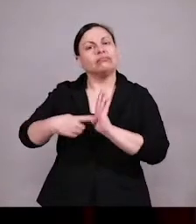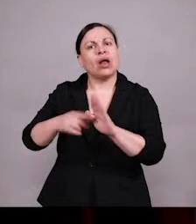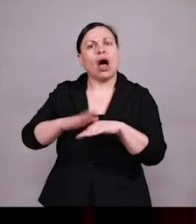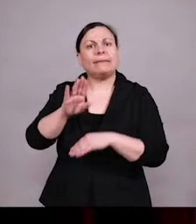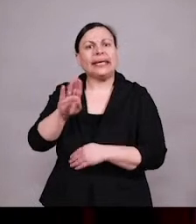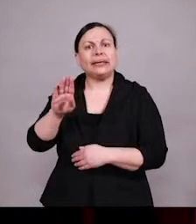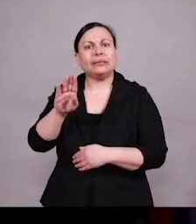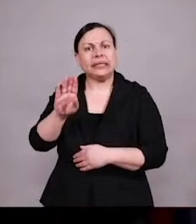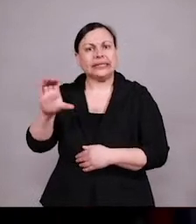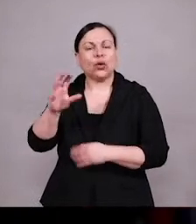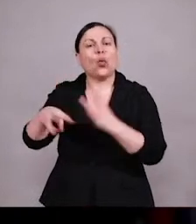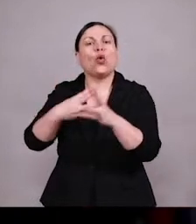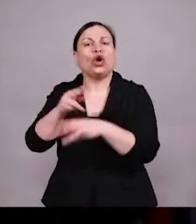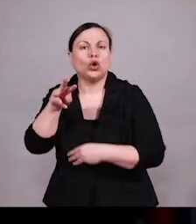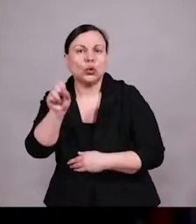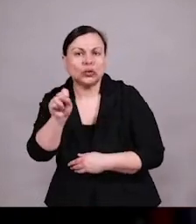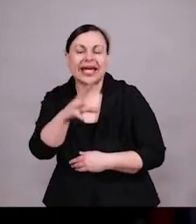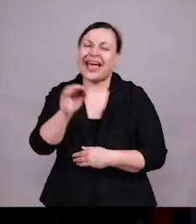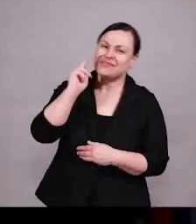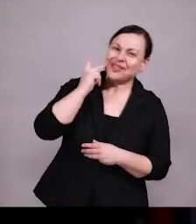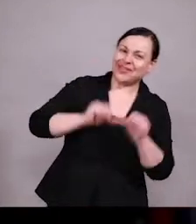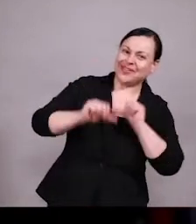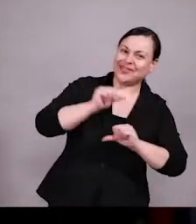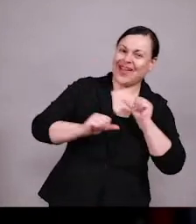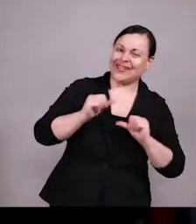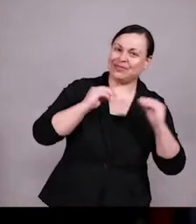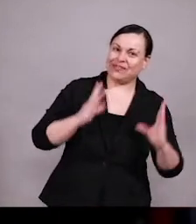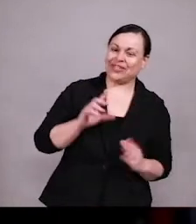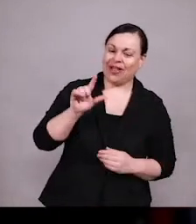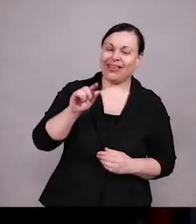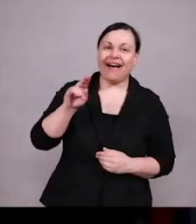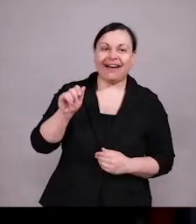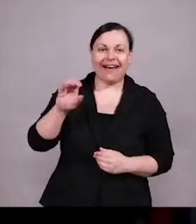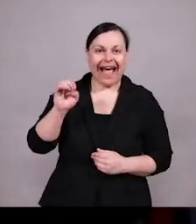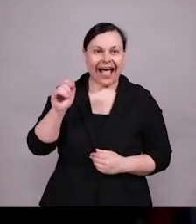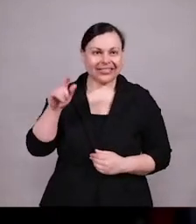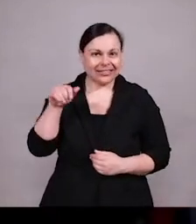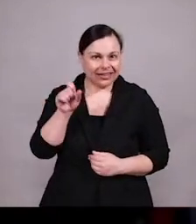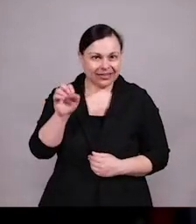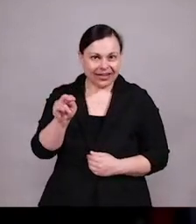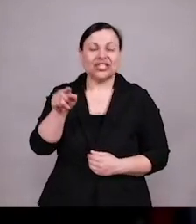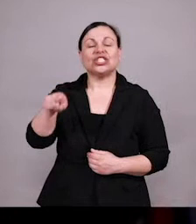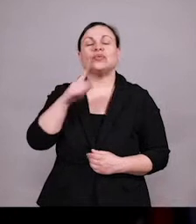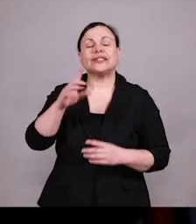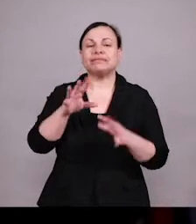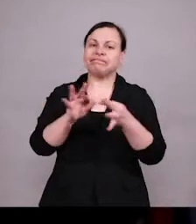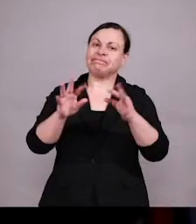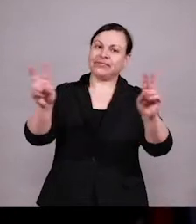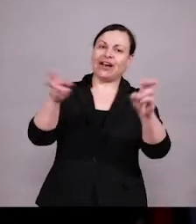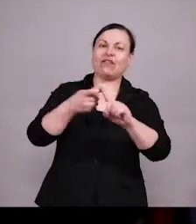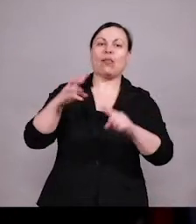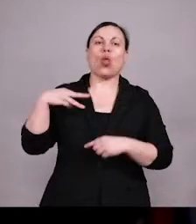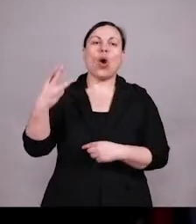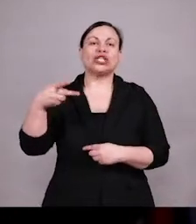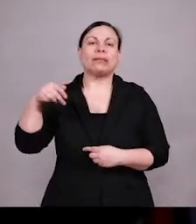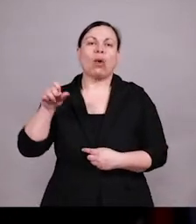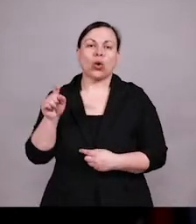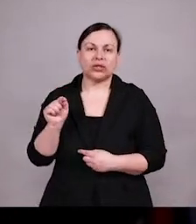News and political science professor Lona Atkeson was cited by the Washington Post. On the health front,